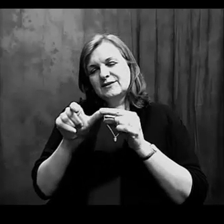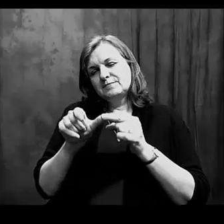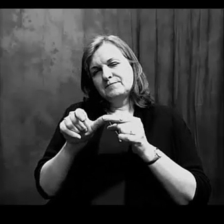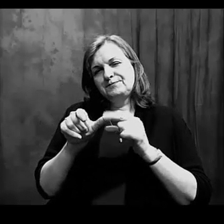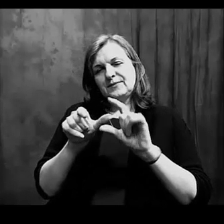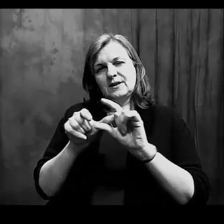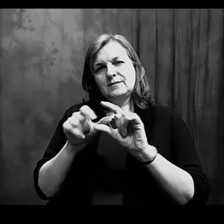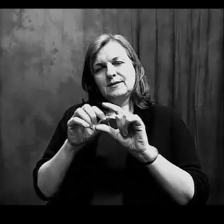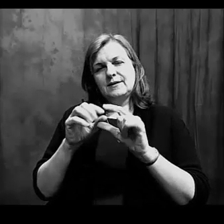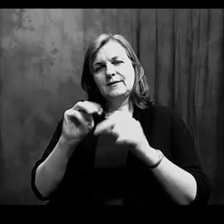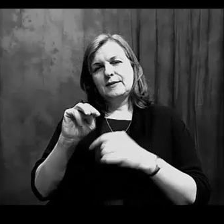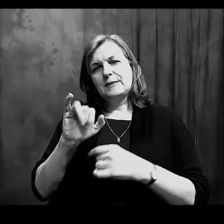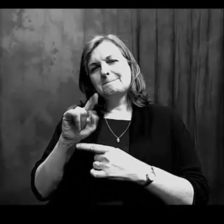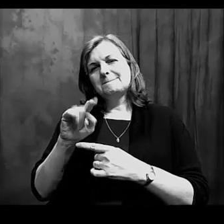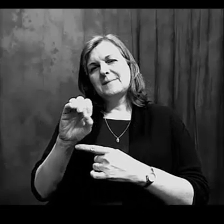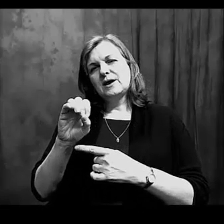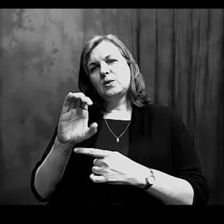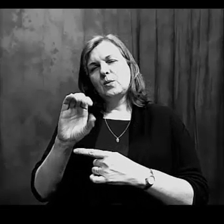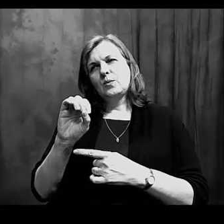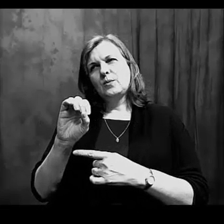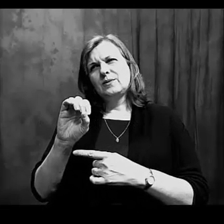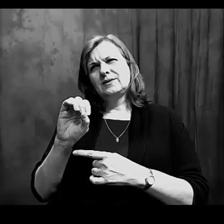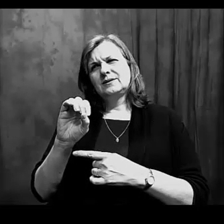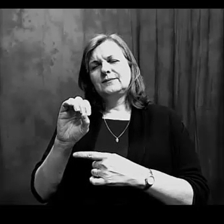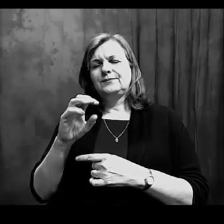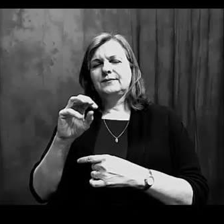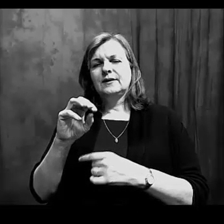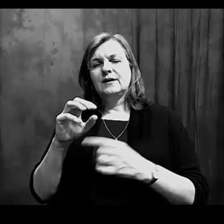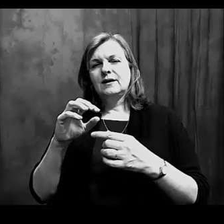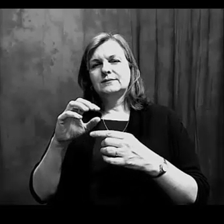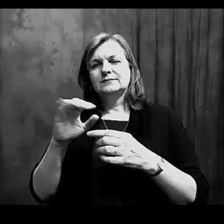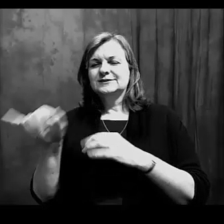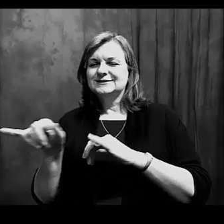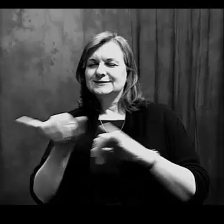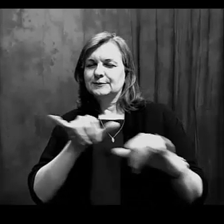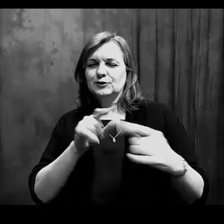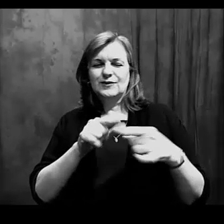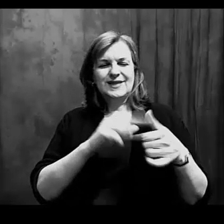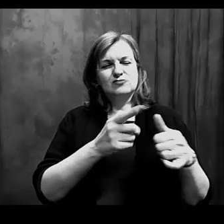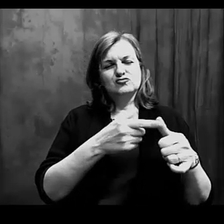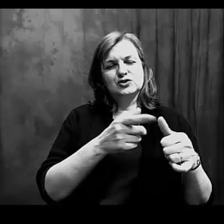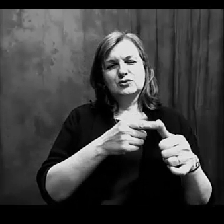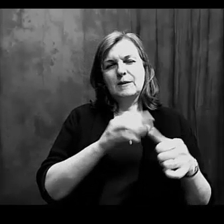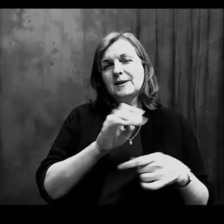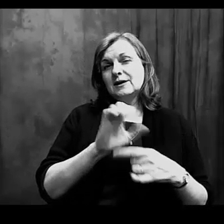being very very similar in structure and processed to that original bacteria cell that